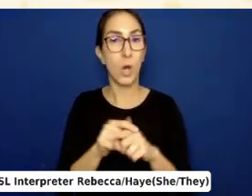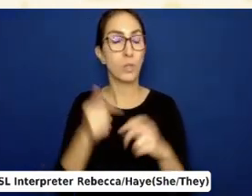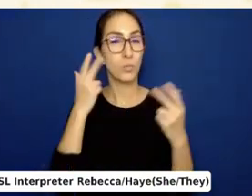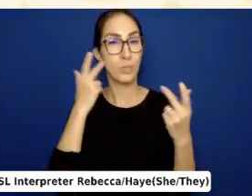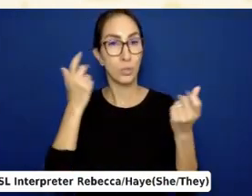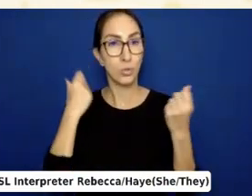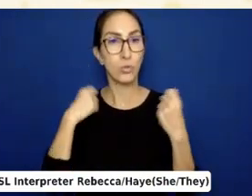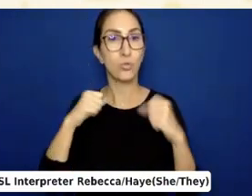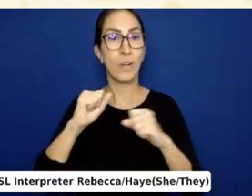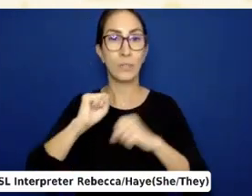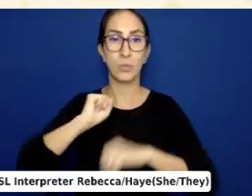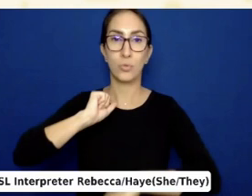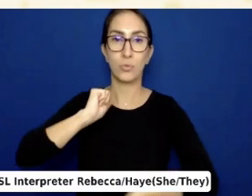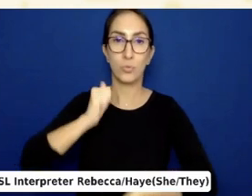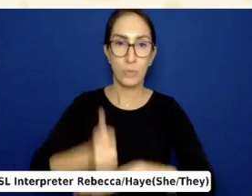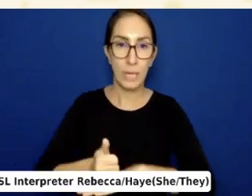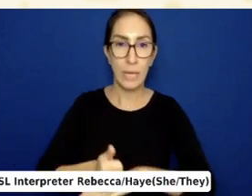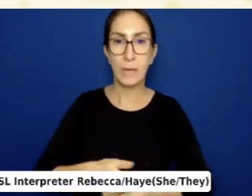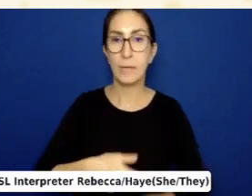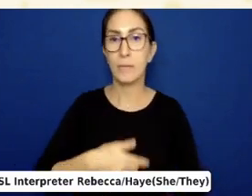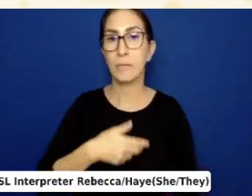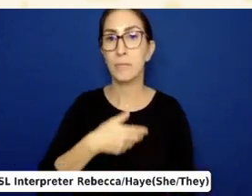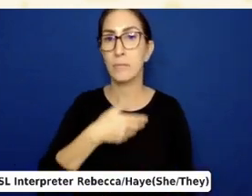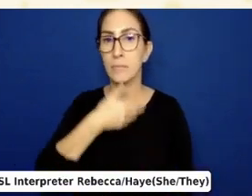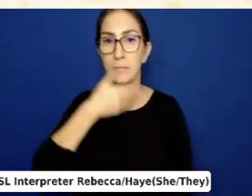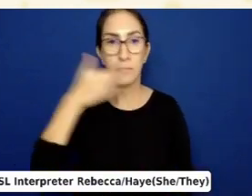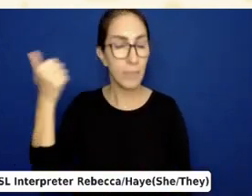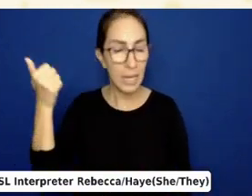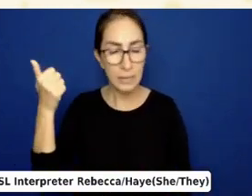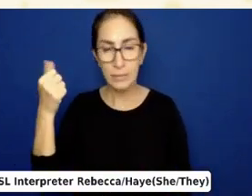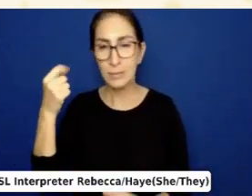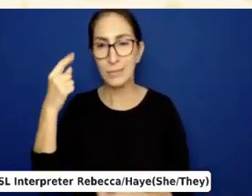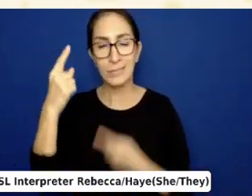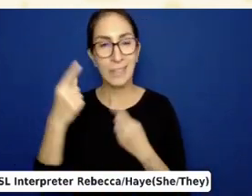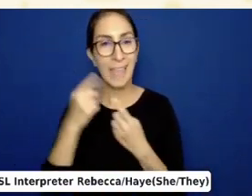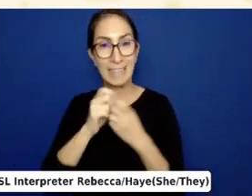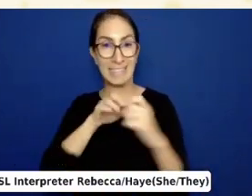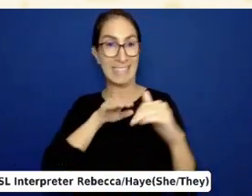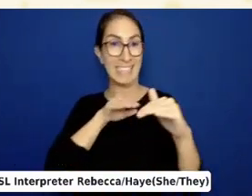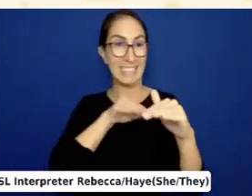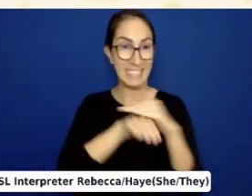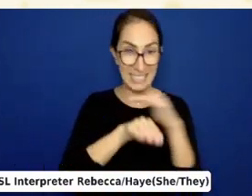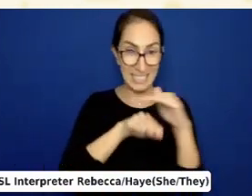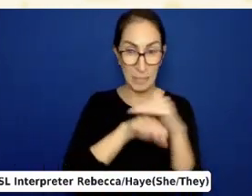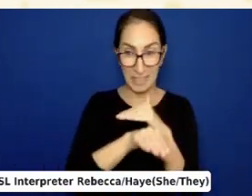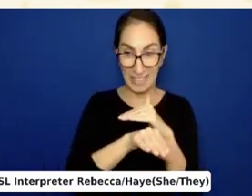to understand what accessibility go to in terms of their industry